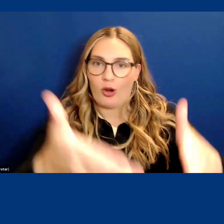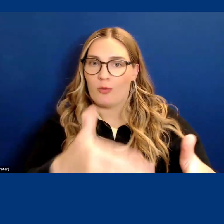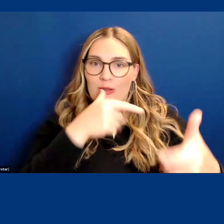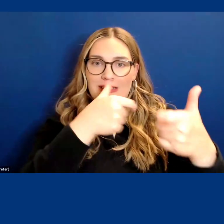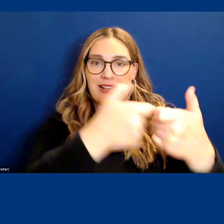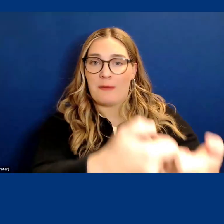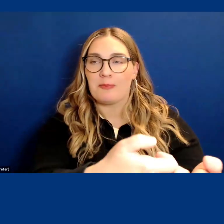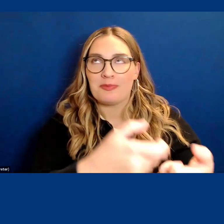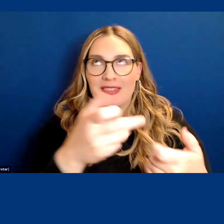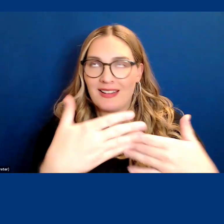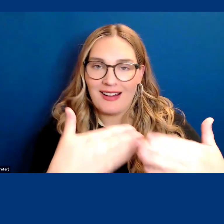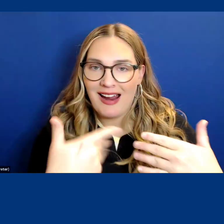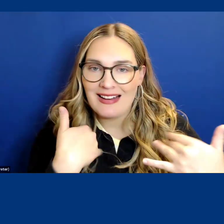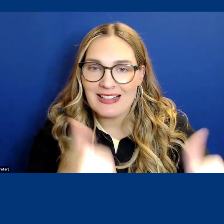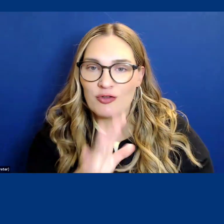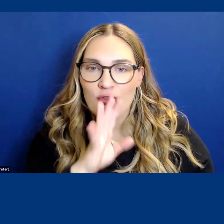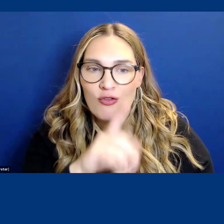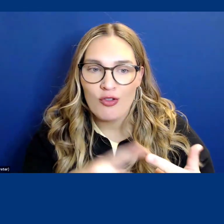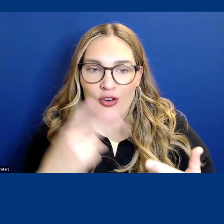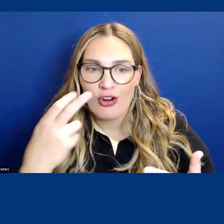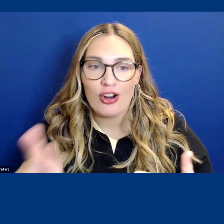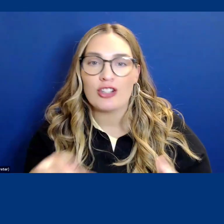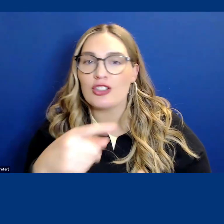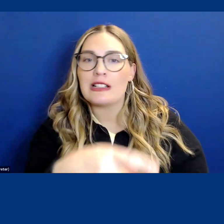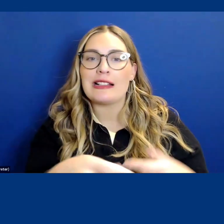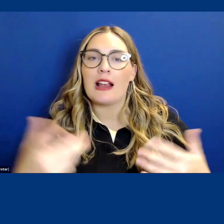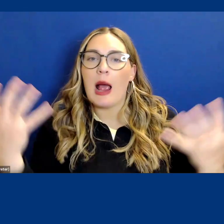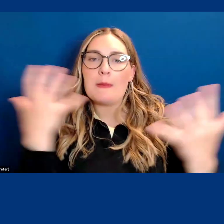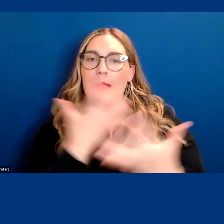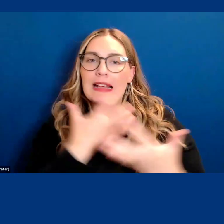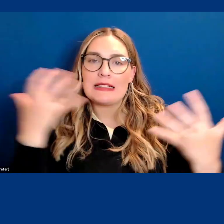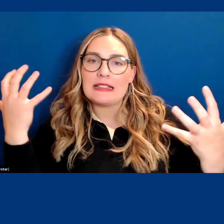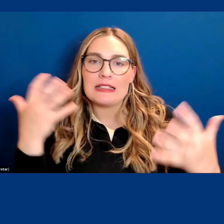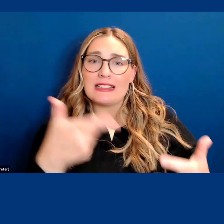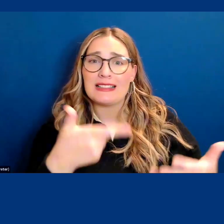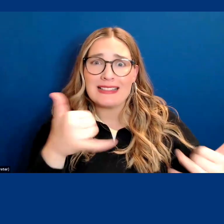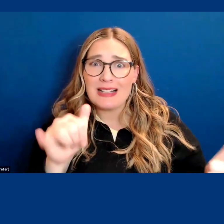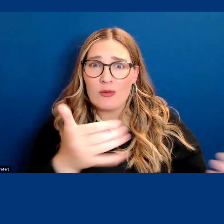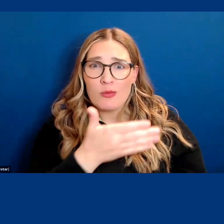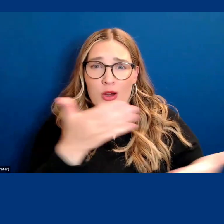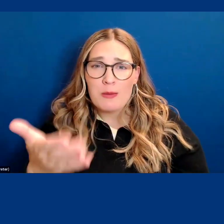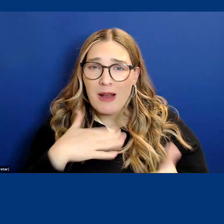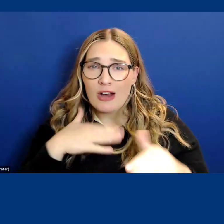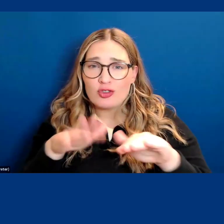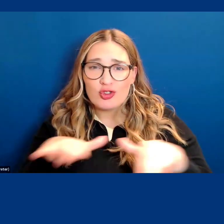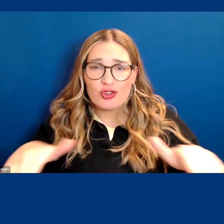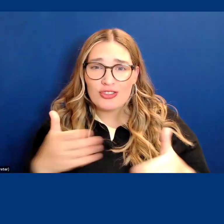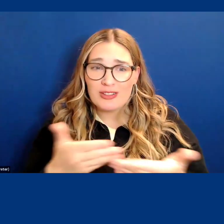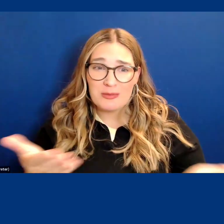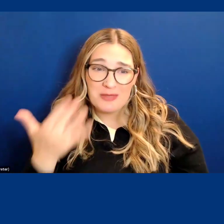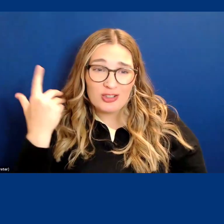still talk to her. She still is amazing, she still brings my children things because she's just awesome too.